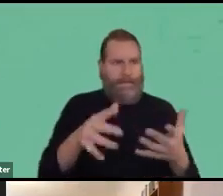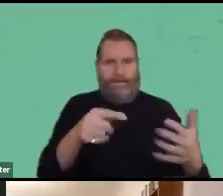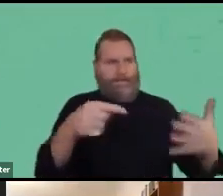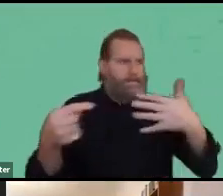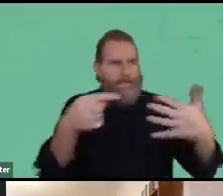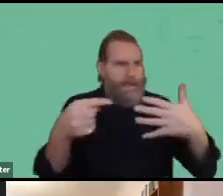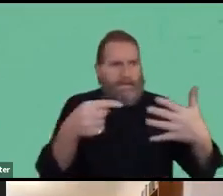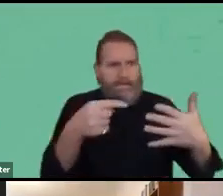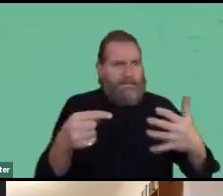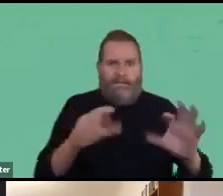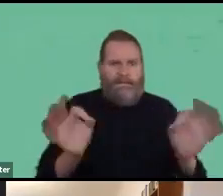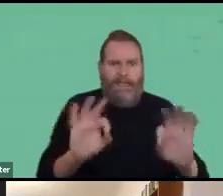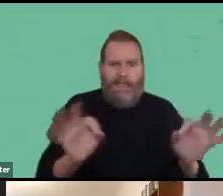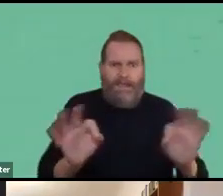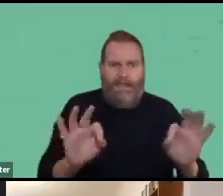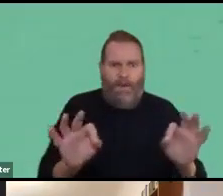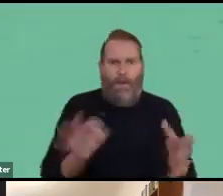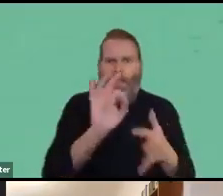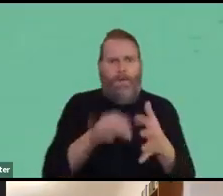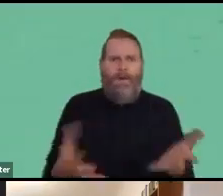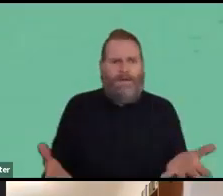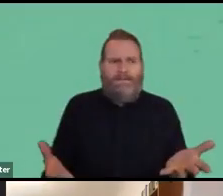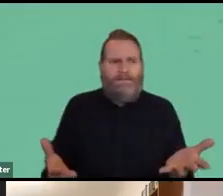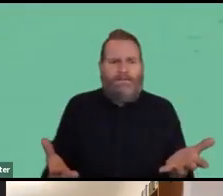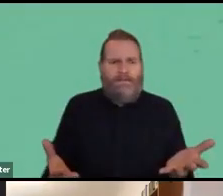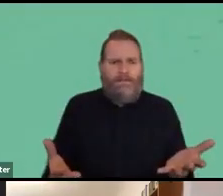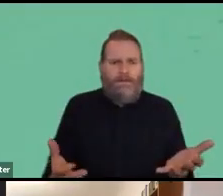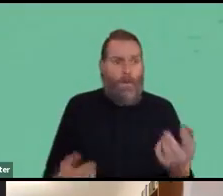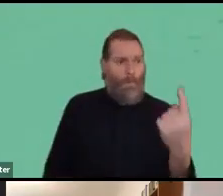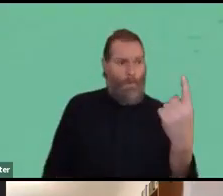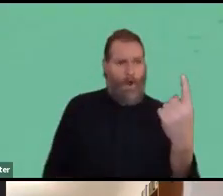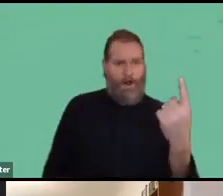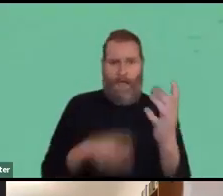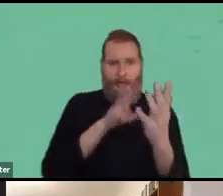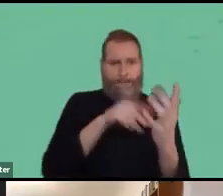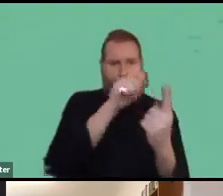So leading on from that how do you think we can make a case of pay reform in the civil service